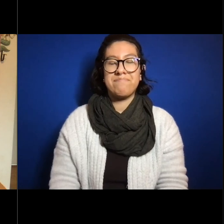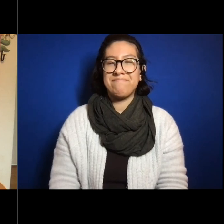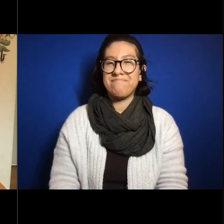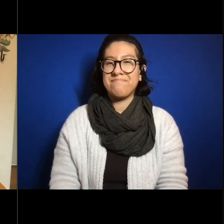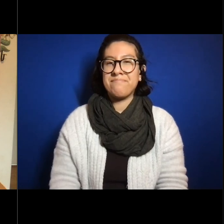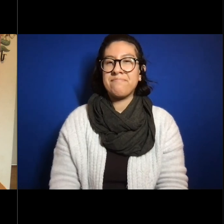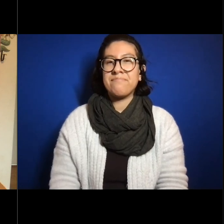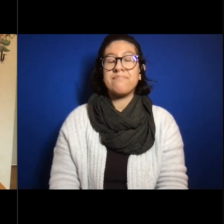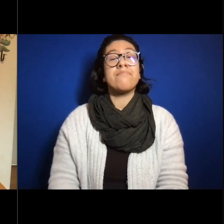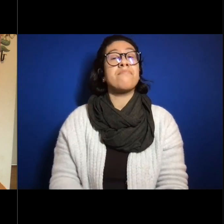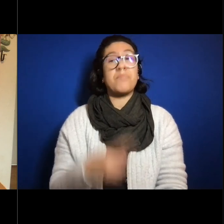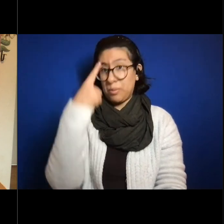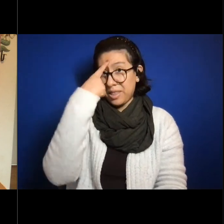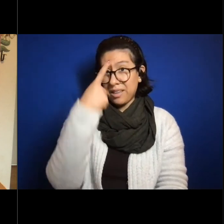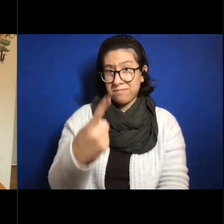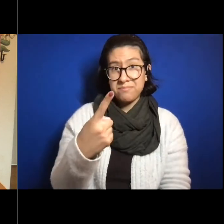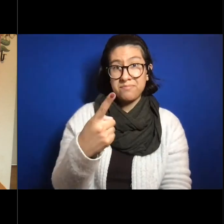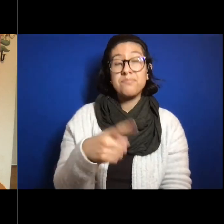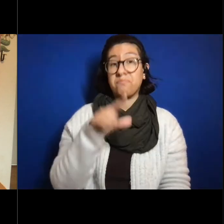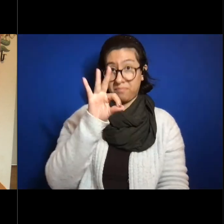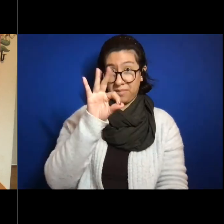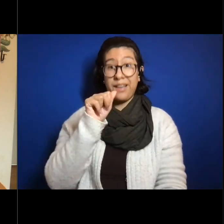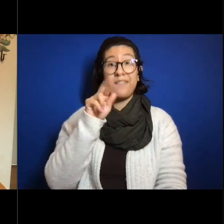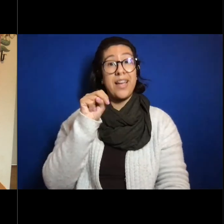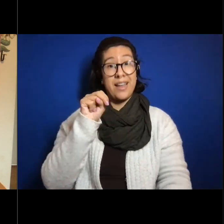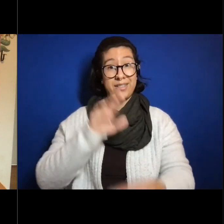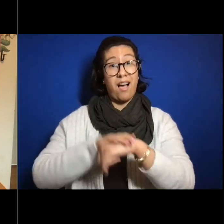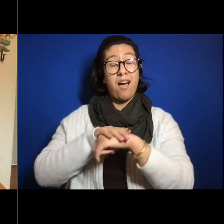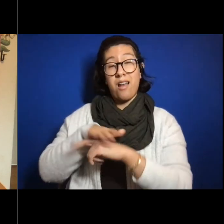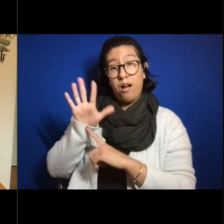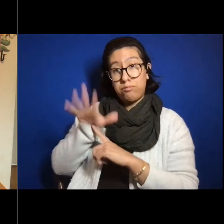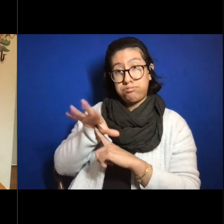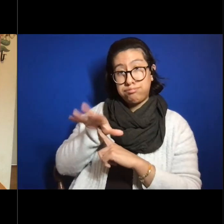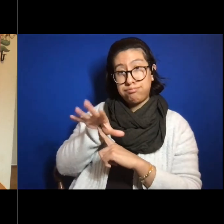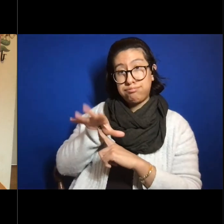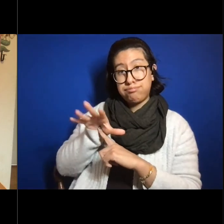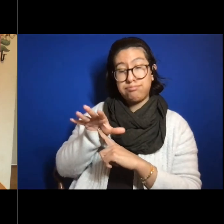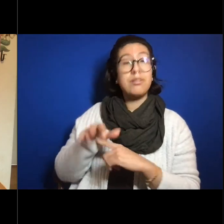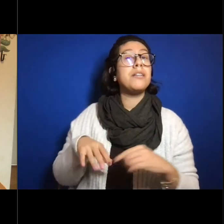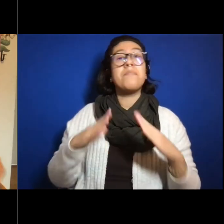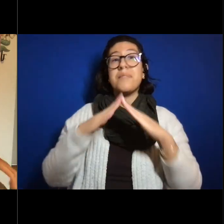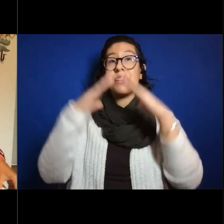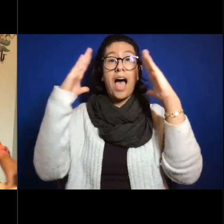[Grace] What do you think? Why is still the fan is on right now. You might not be able to see it the fan is under the roof although it's moving a little bit